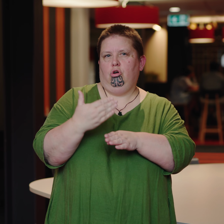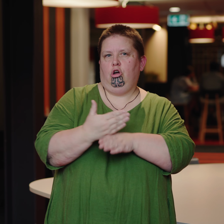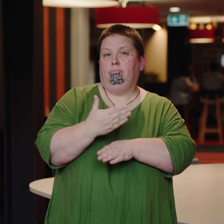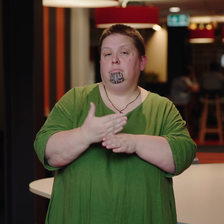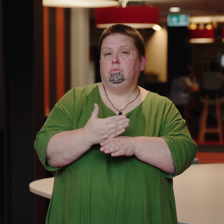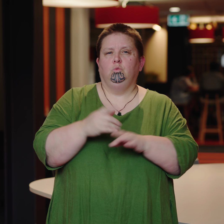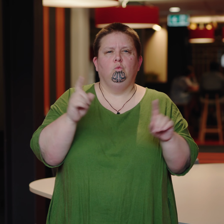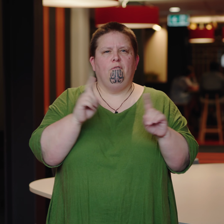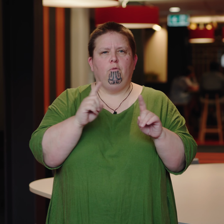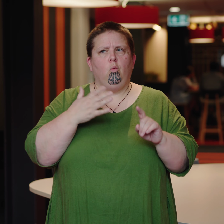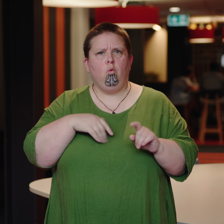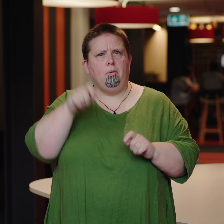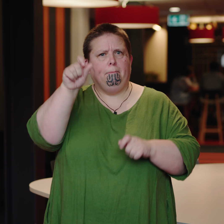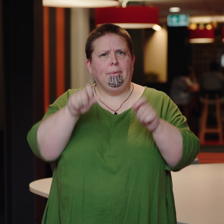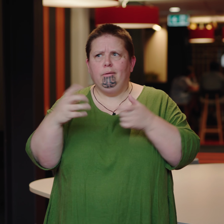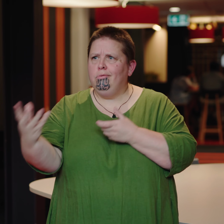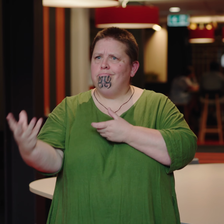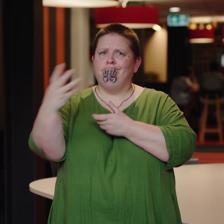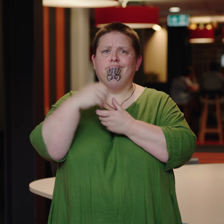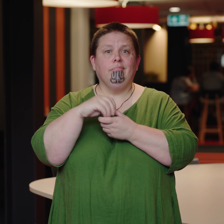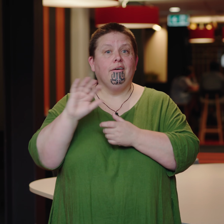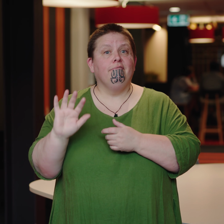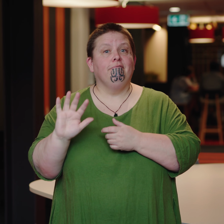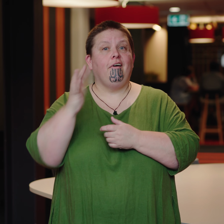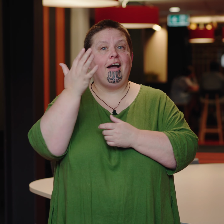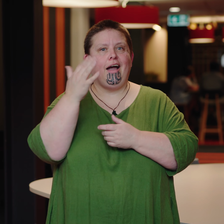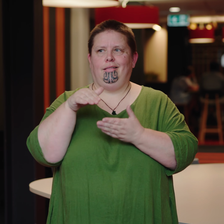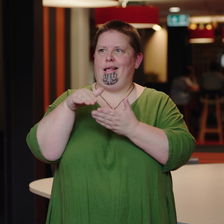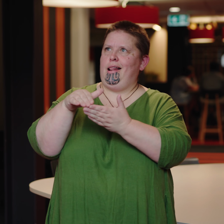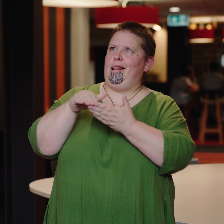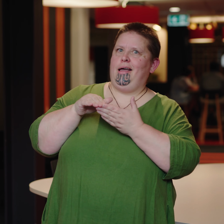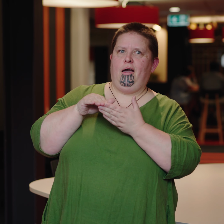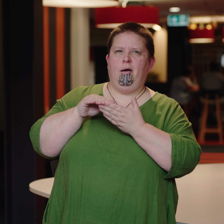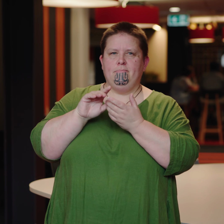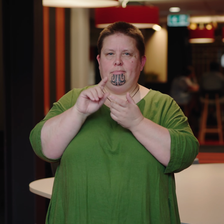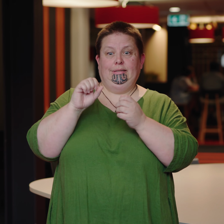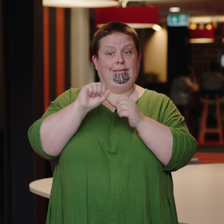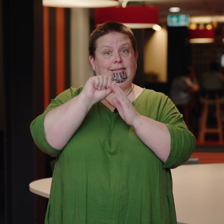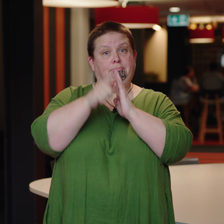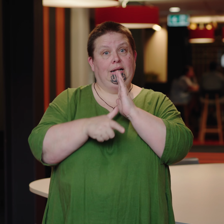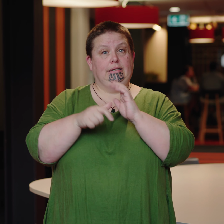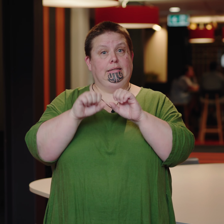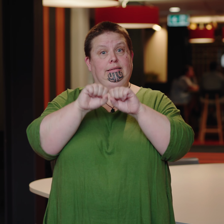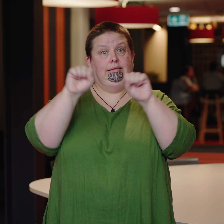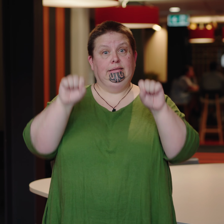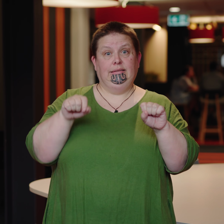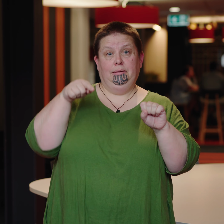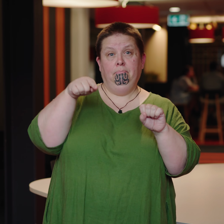of positions as we look for people to join our team and shape the future of disability services in New Zealand.